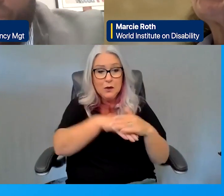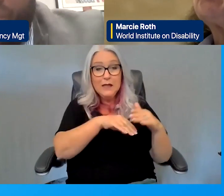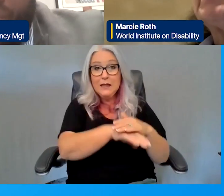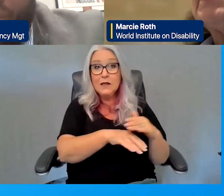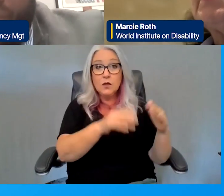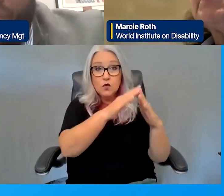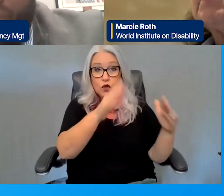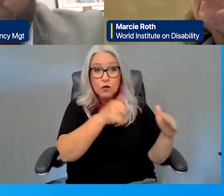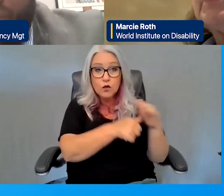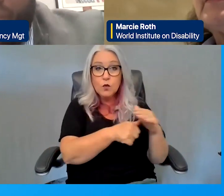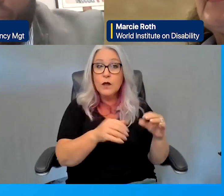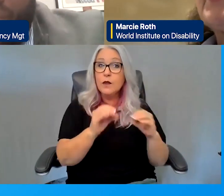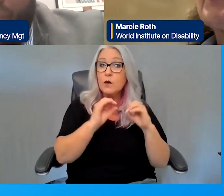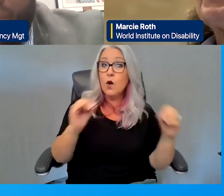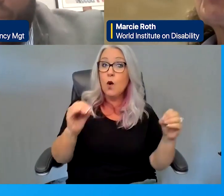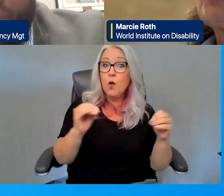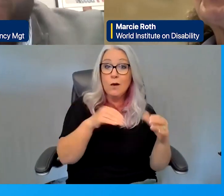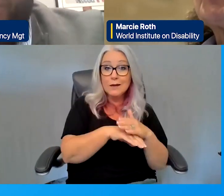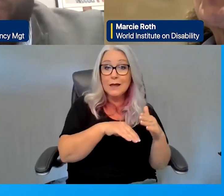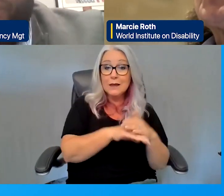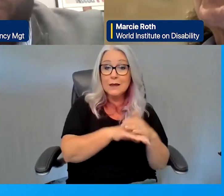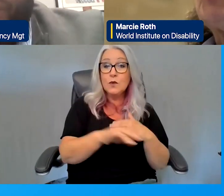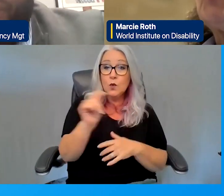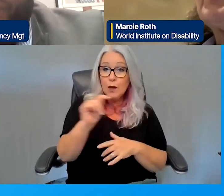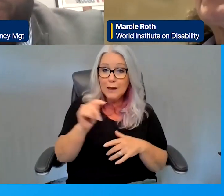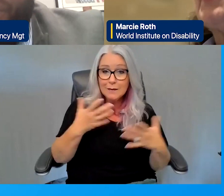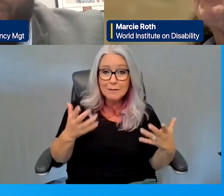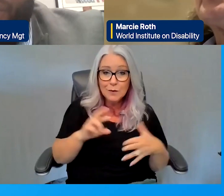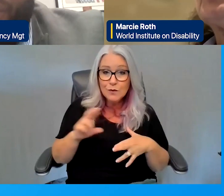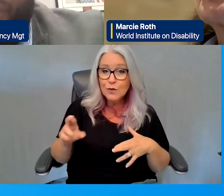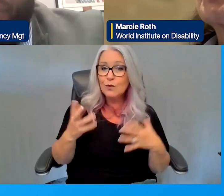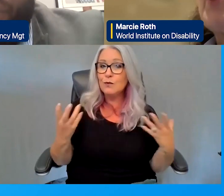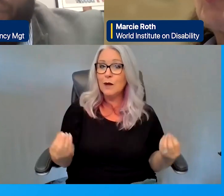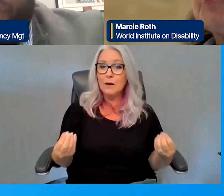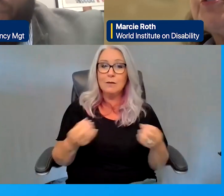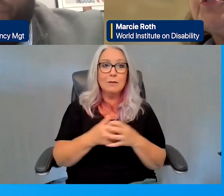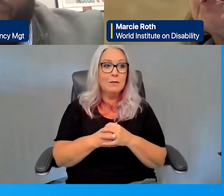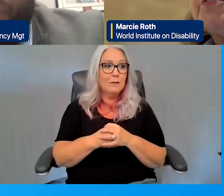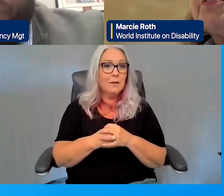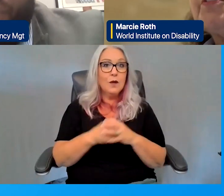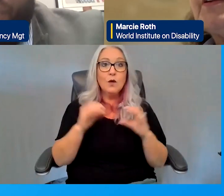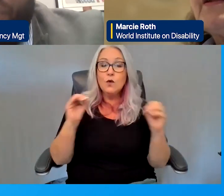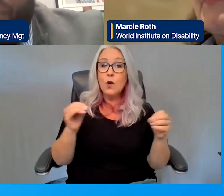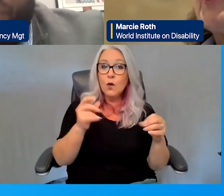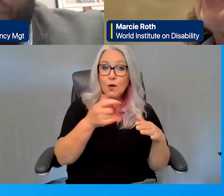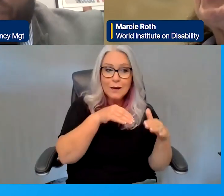accessible places. In shelters with no accessible power. They